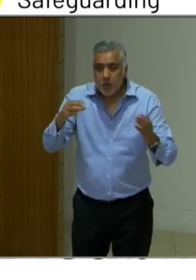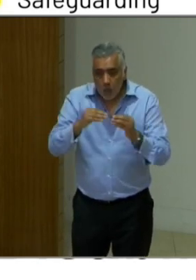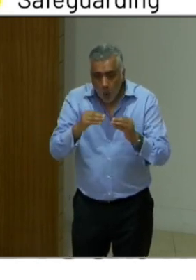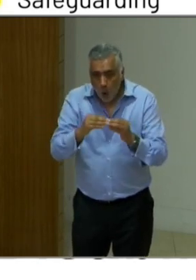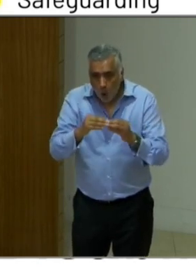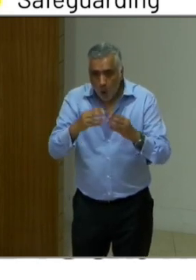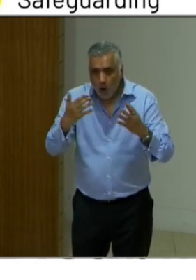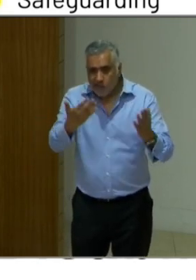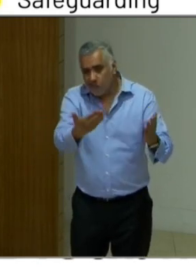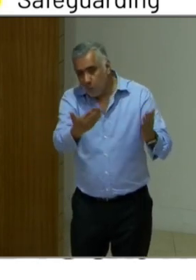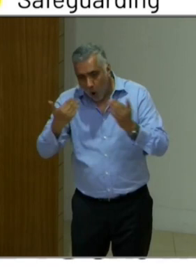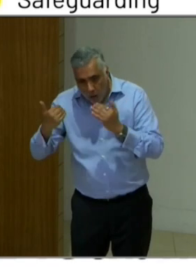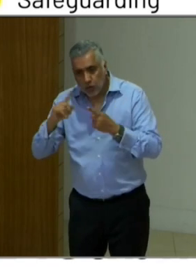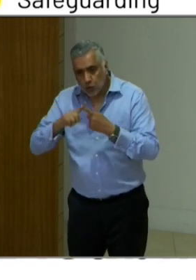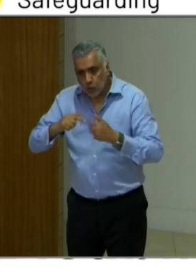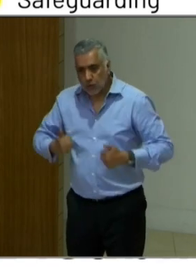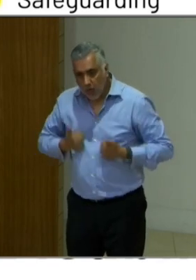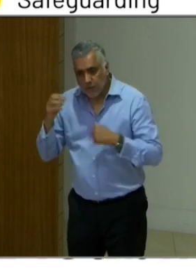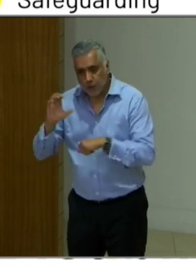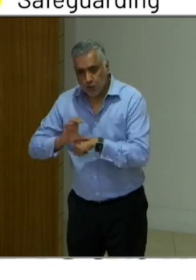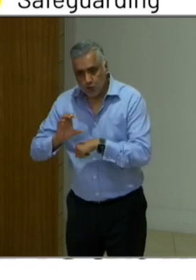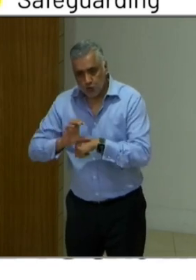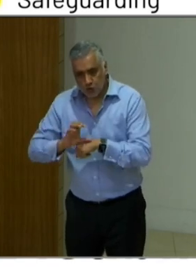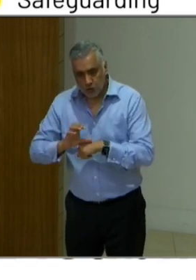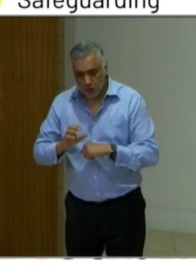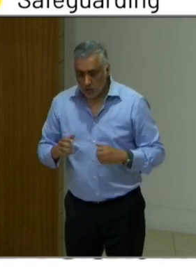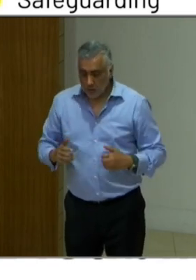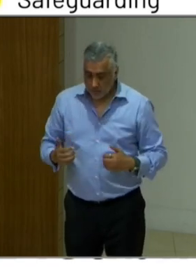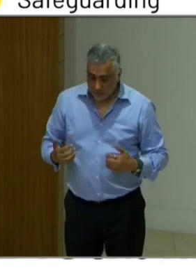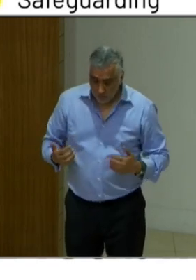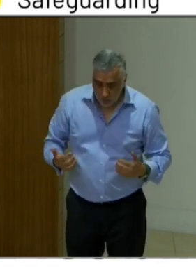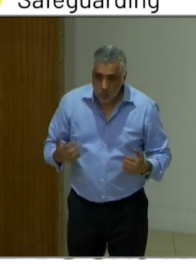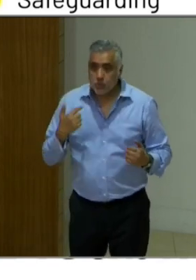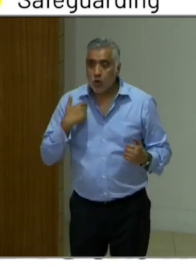in the life of the Church. Moreover, we need to acknowledge the